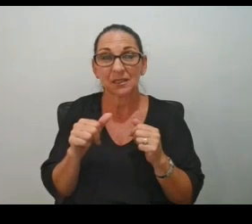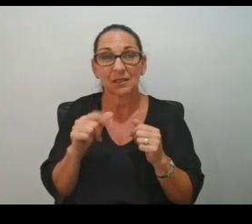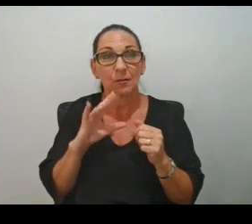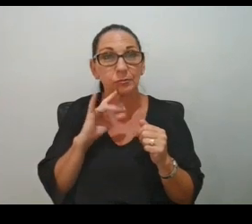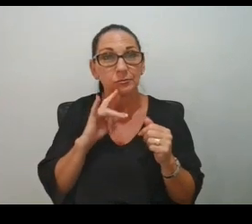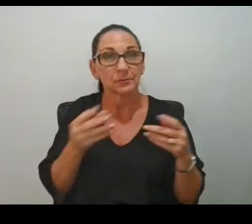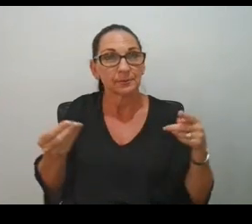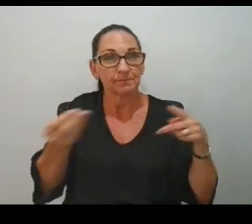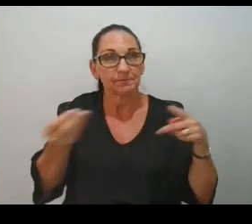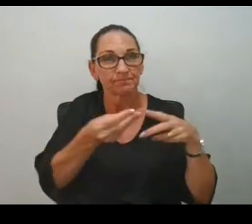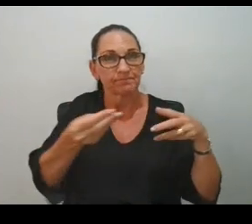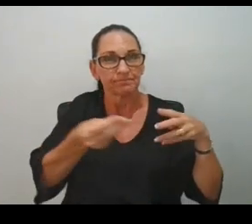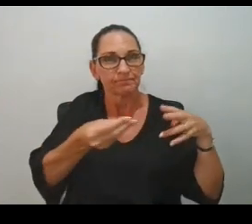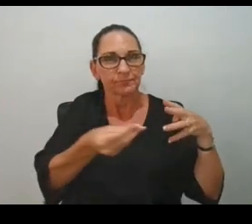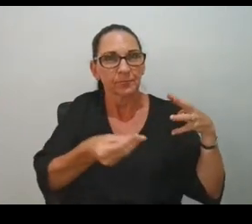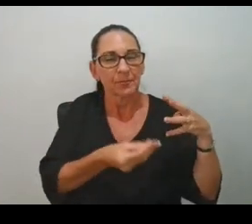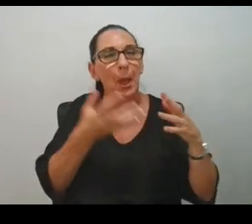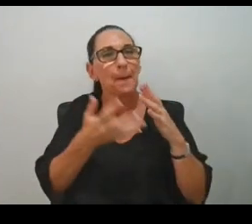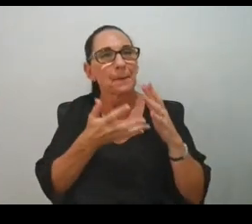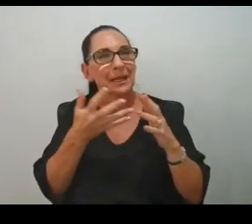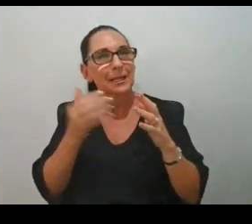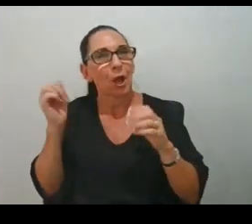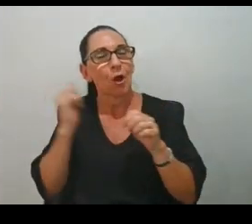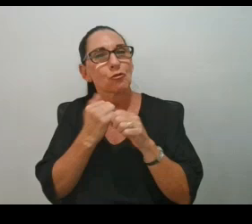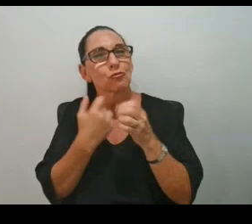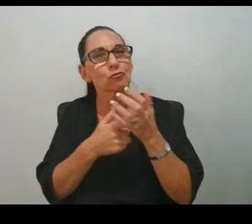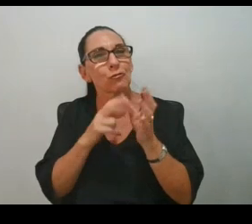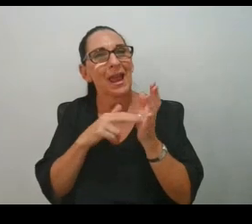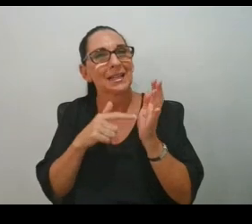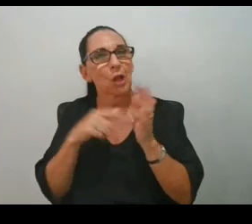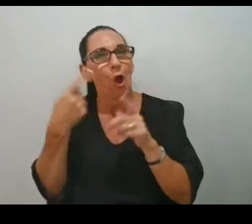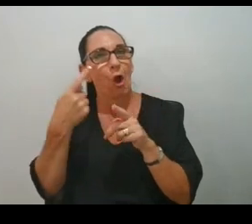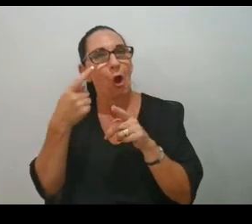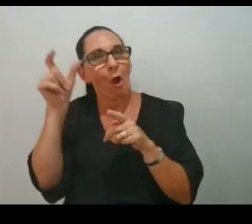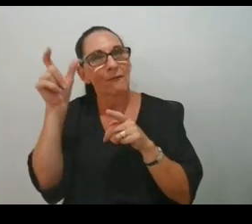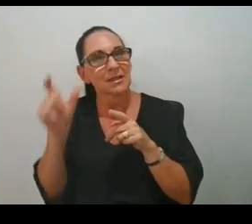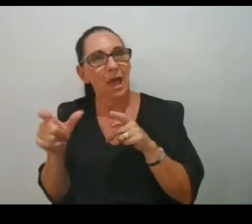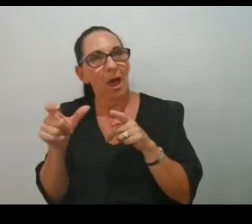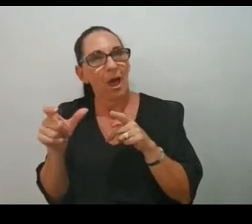know which assets are exempt and they will exempt it so put everything in put everything in fill it